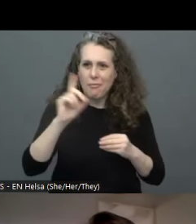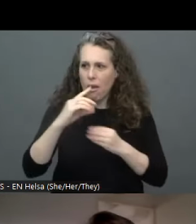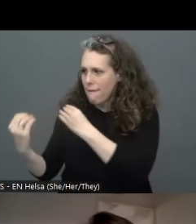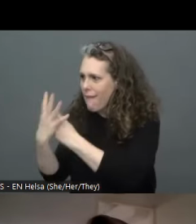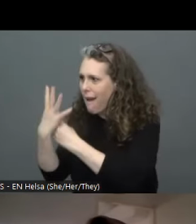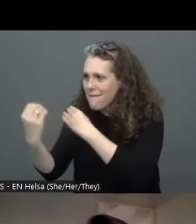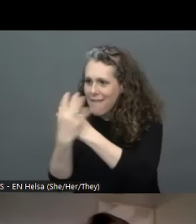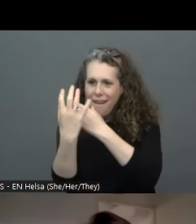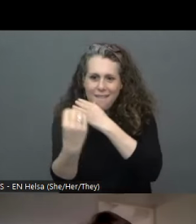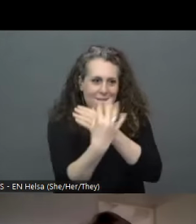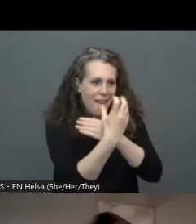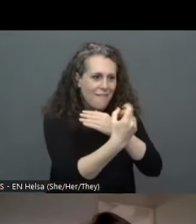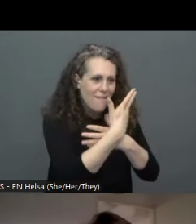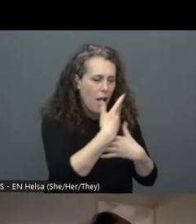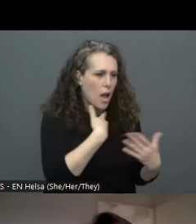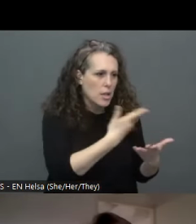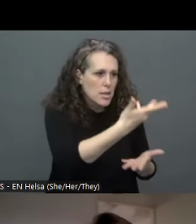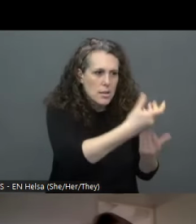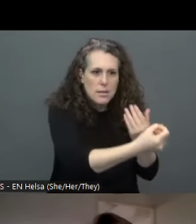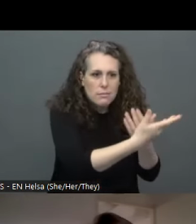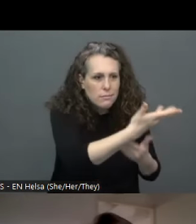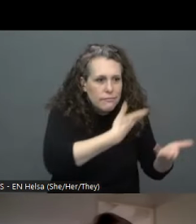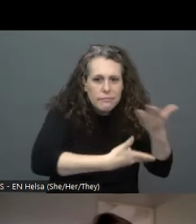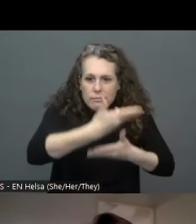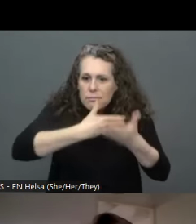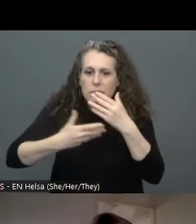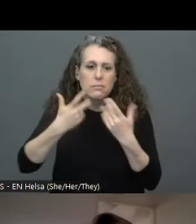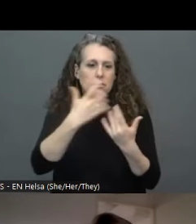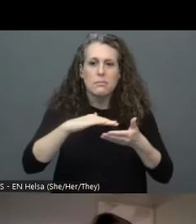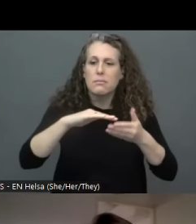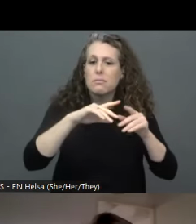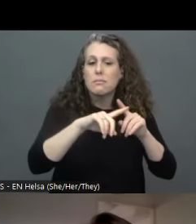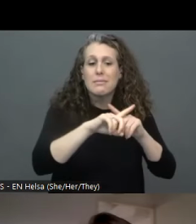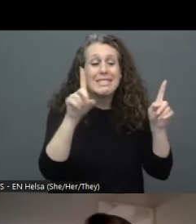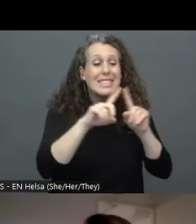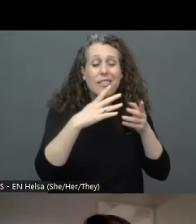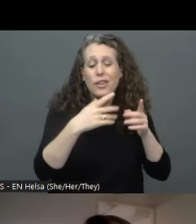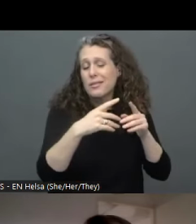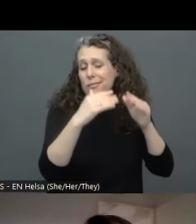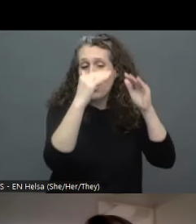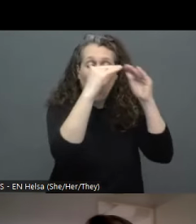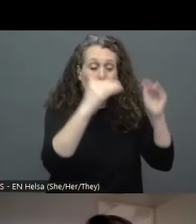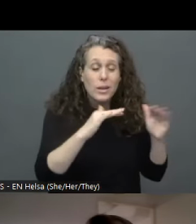including participation of organization of persons with disabilities in the development process.